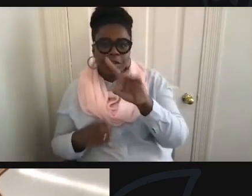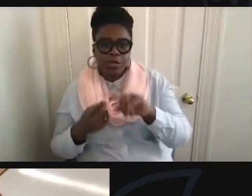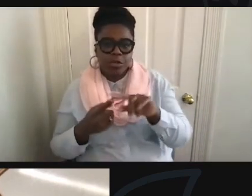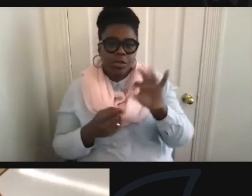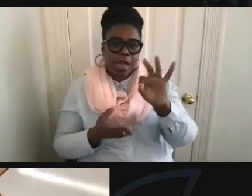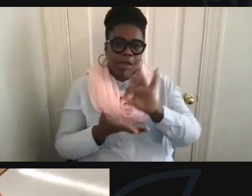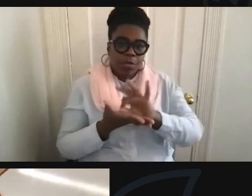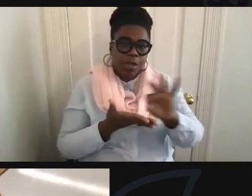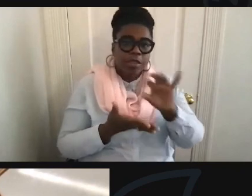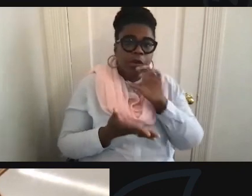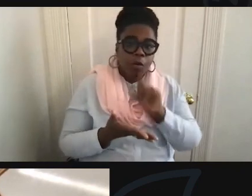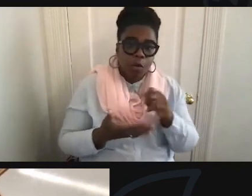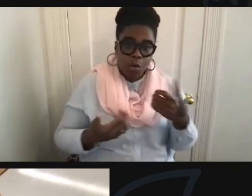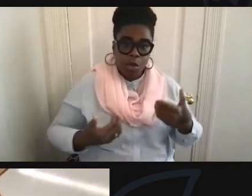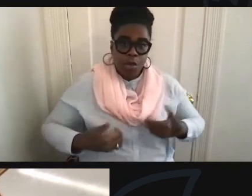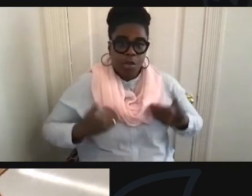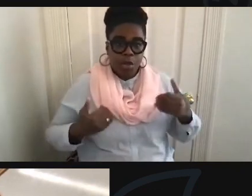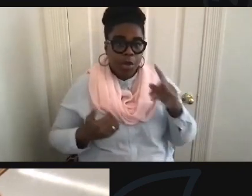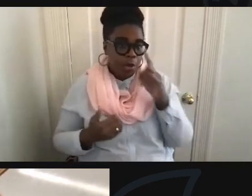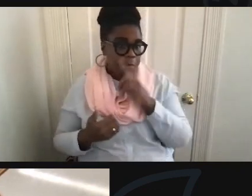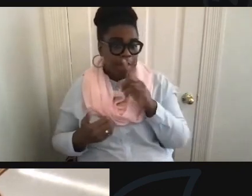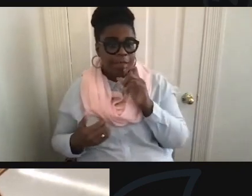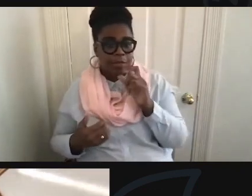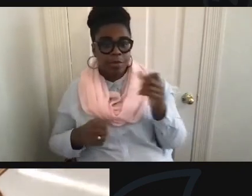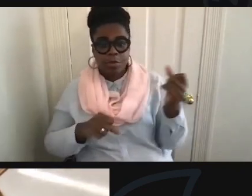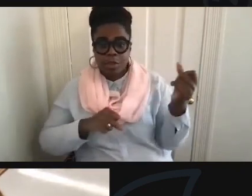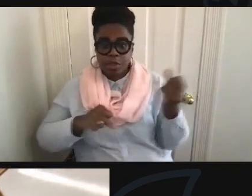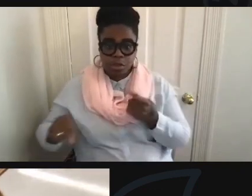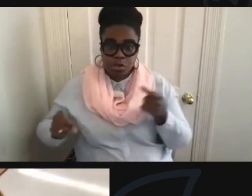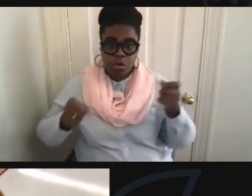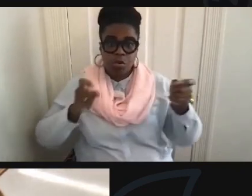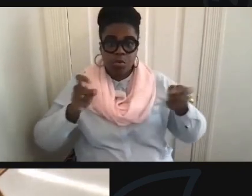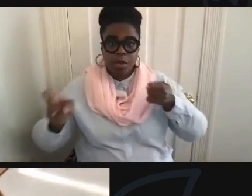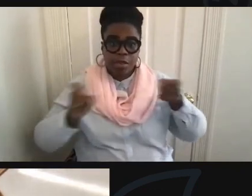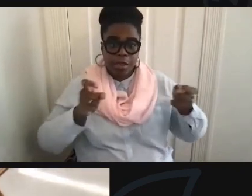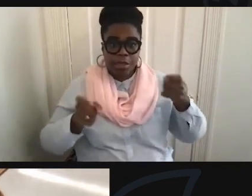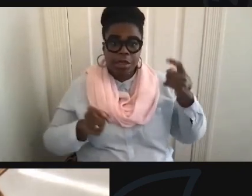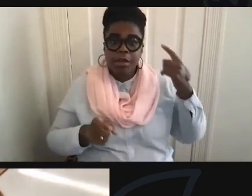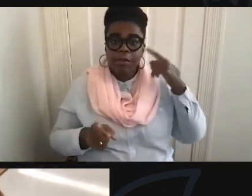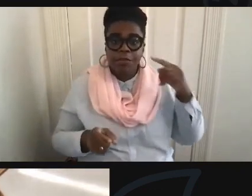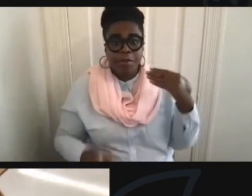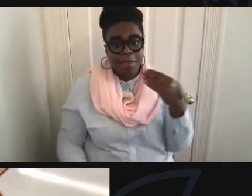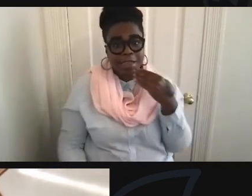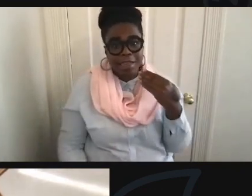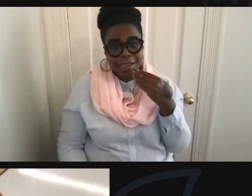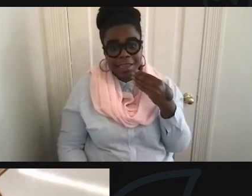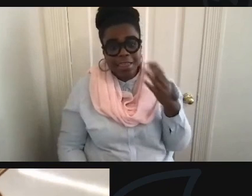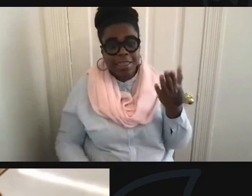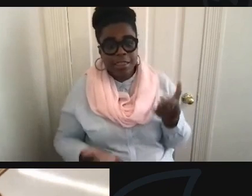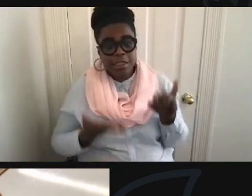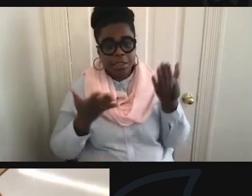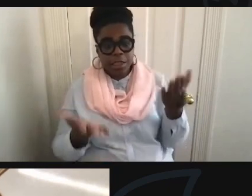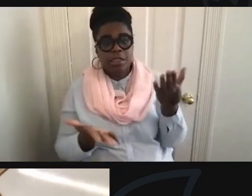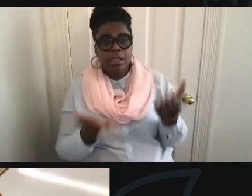we look at younger mice, we don't see as strong of a regulation of by diet. So this suggests that maybe the gut needs to be